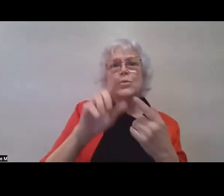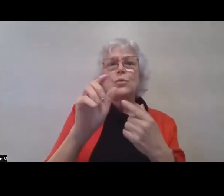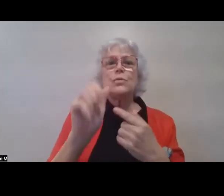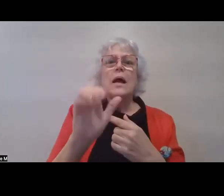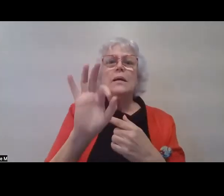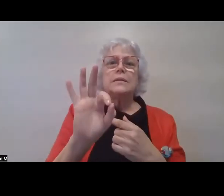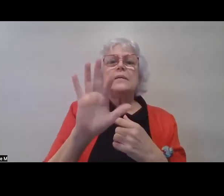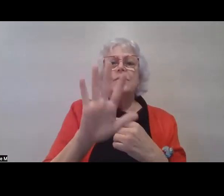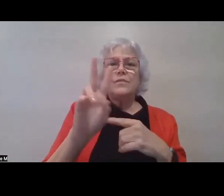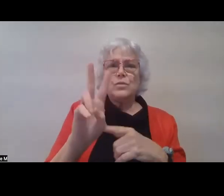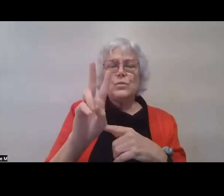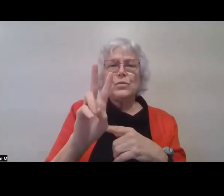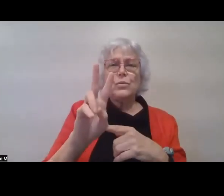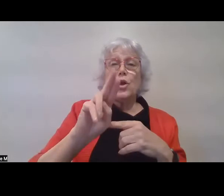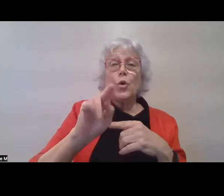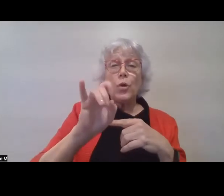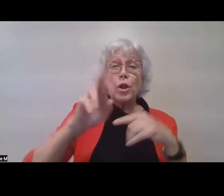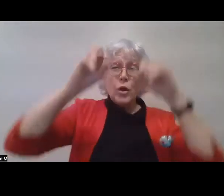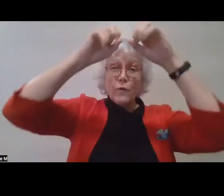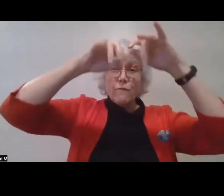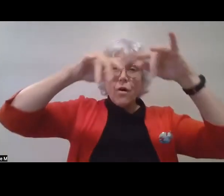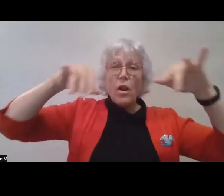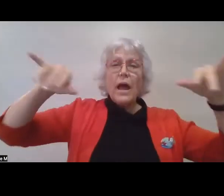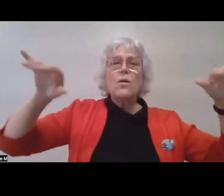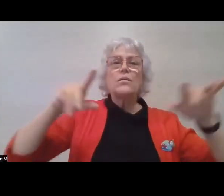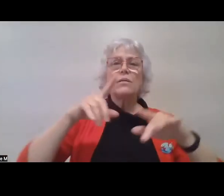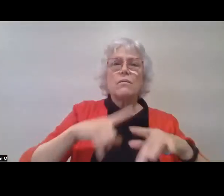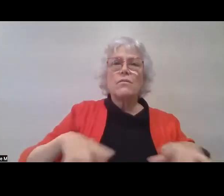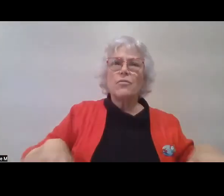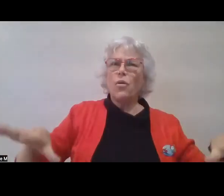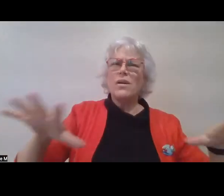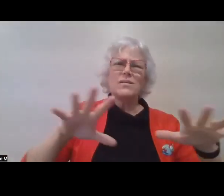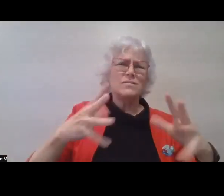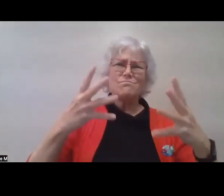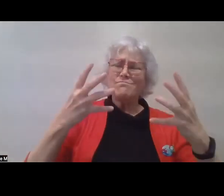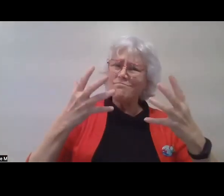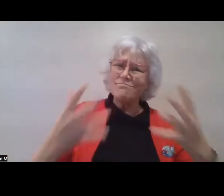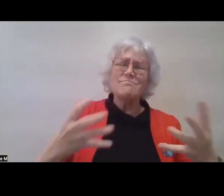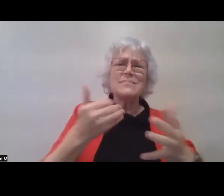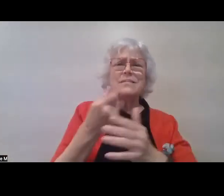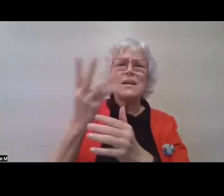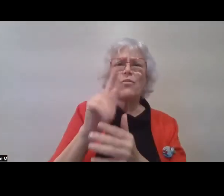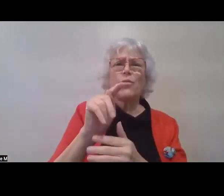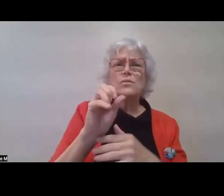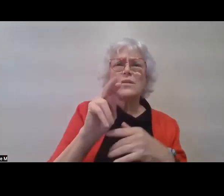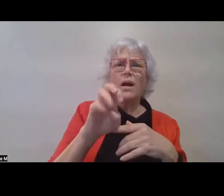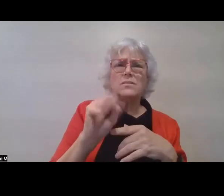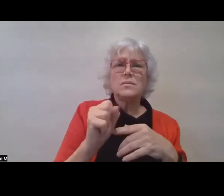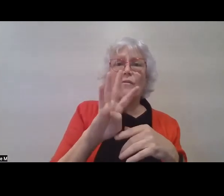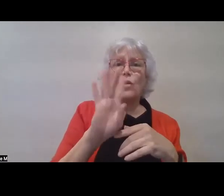nuclear fallouts of around 620 kg tons, that is approximately 48 times the amount of the